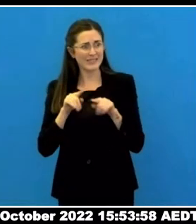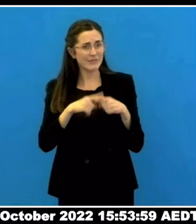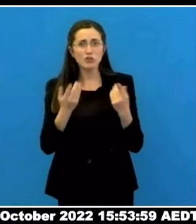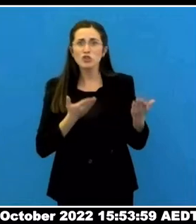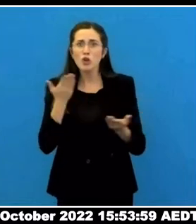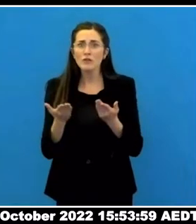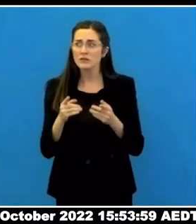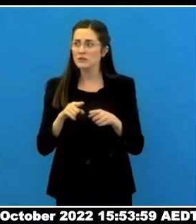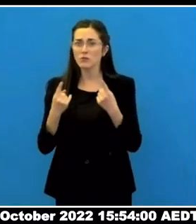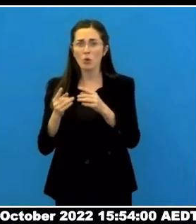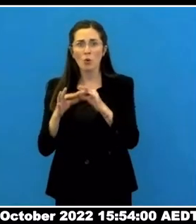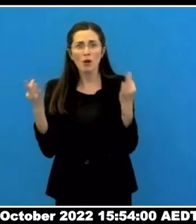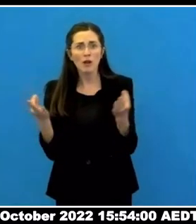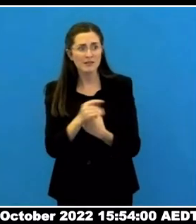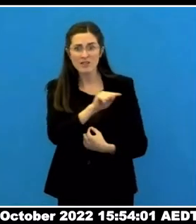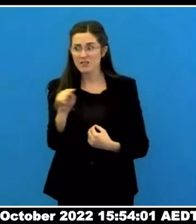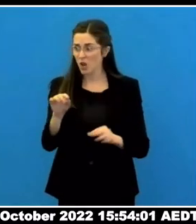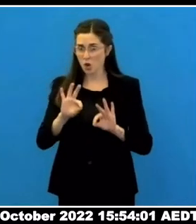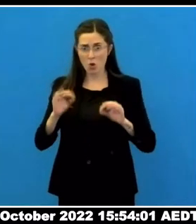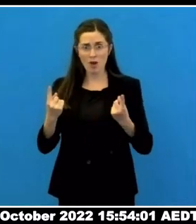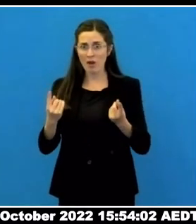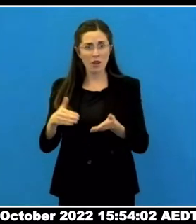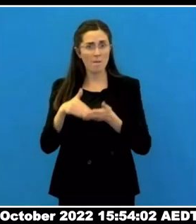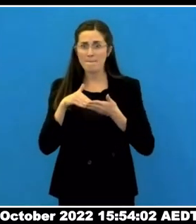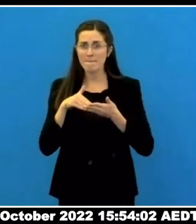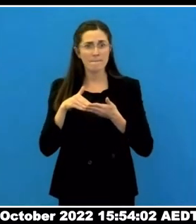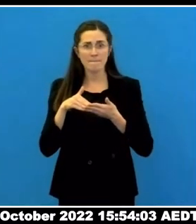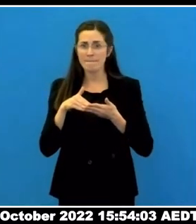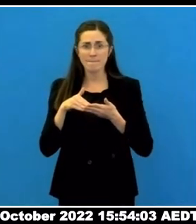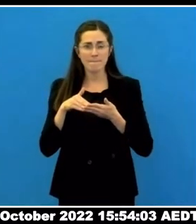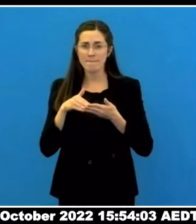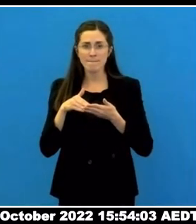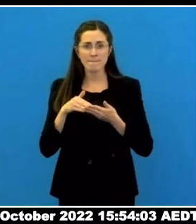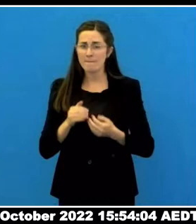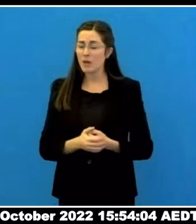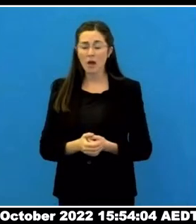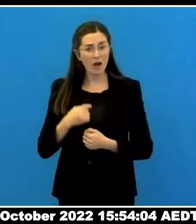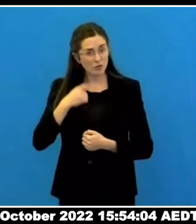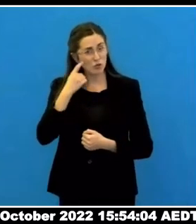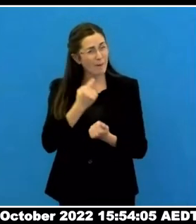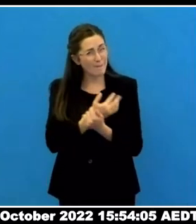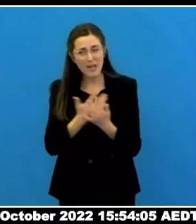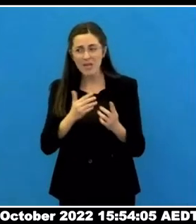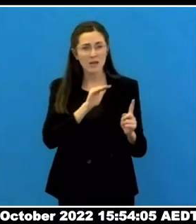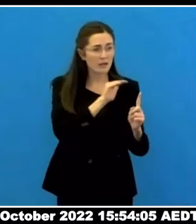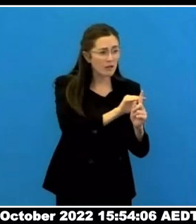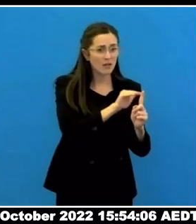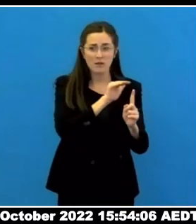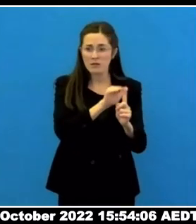Serious support. Like, I went in many, many others people to ask.